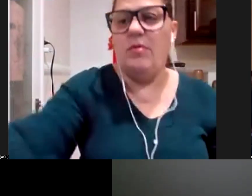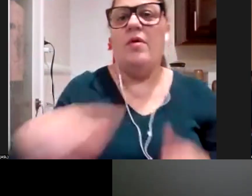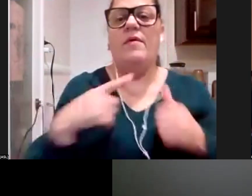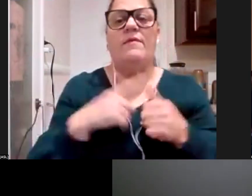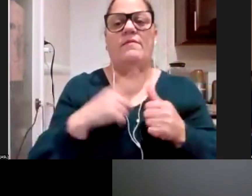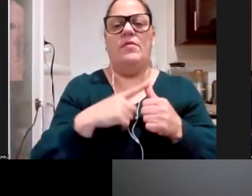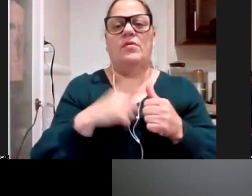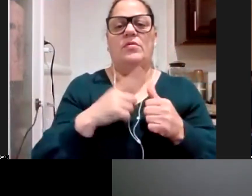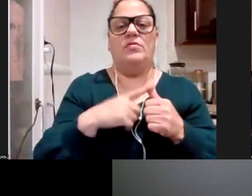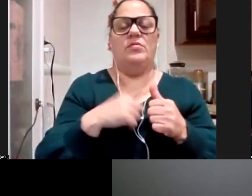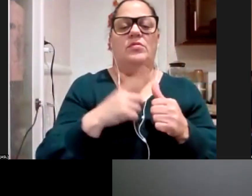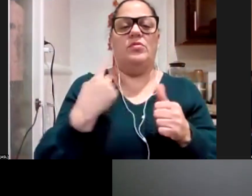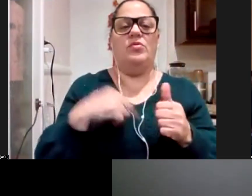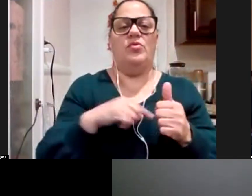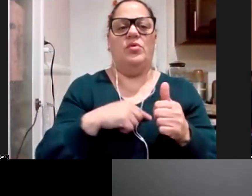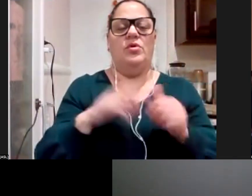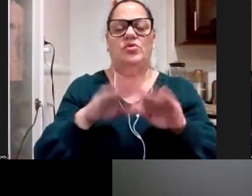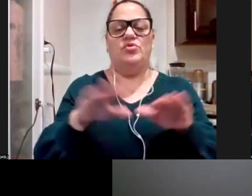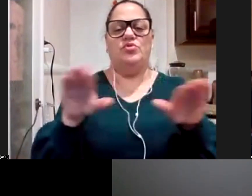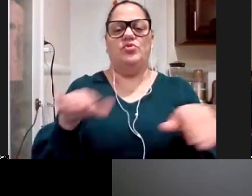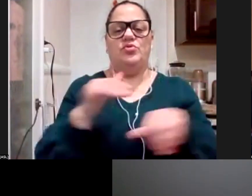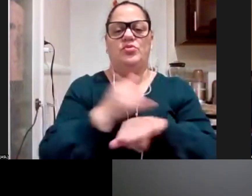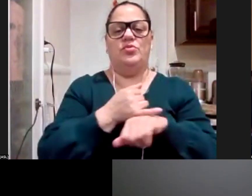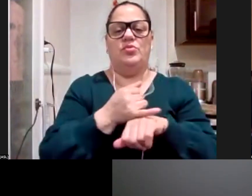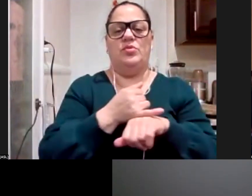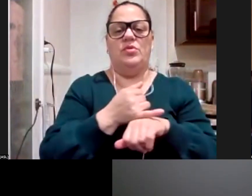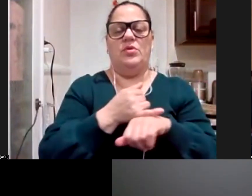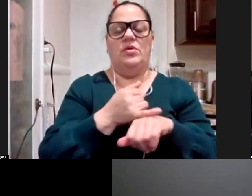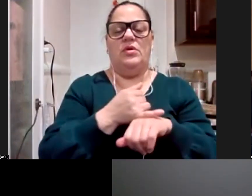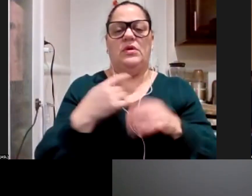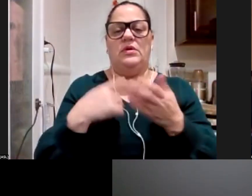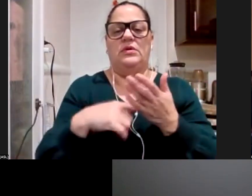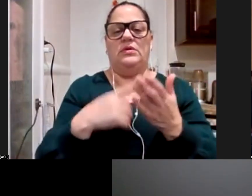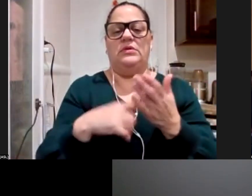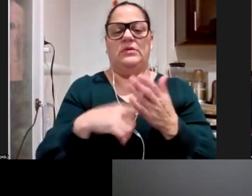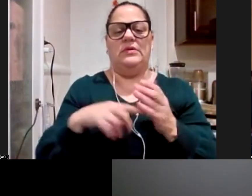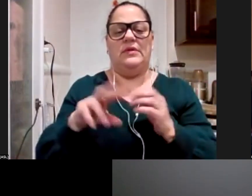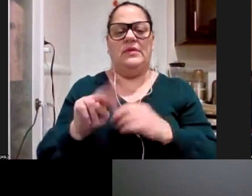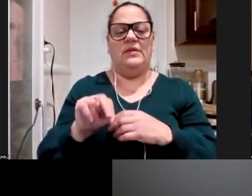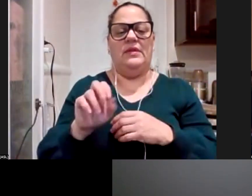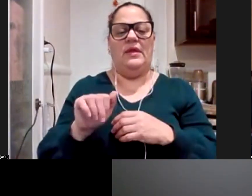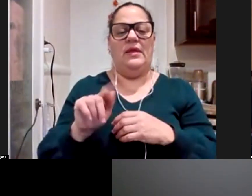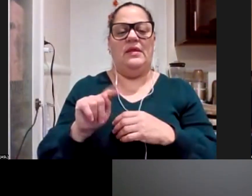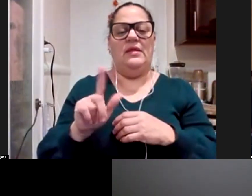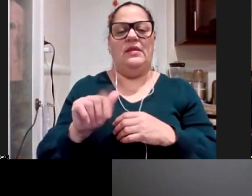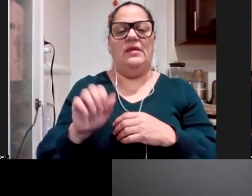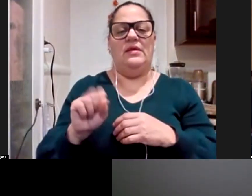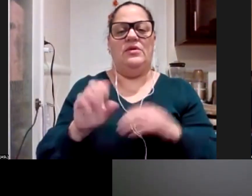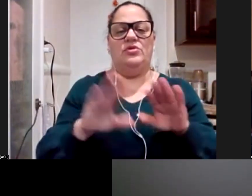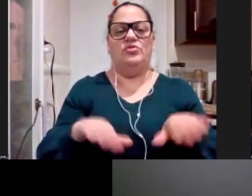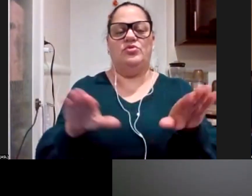Island Children's Museum exhibit, as Natalie mentioned, uh, the Long Island Children's Museum